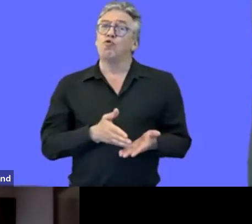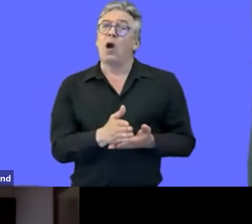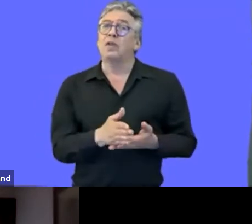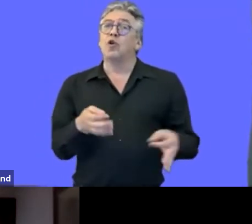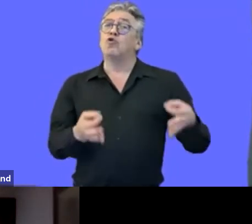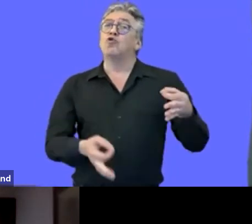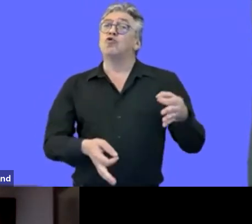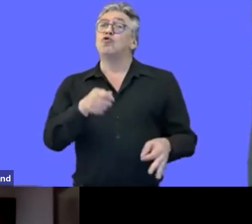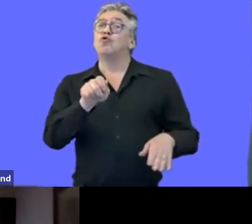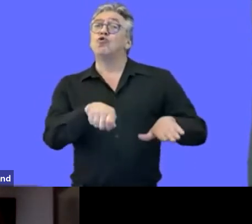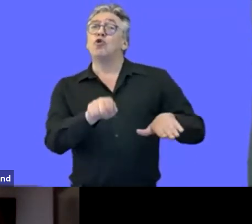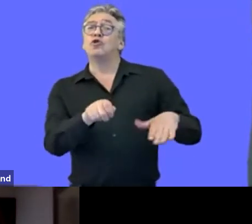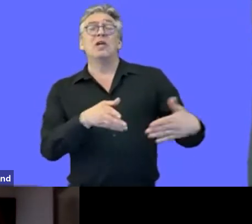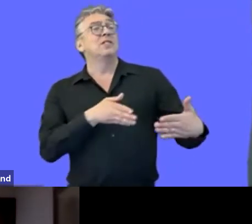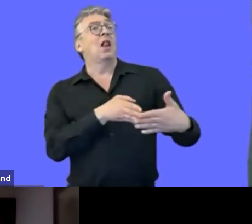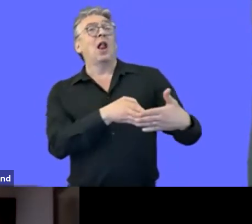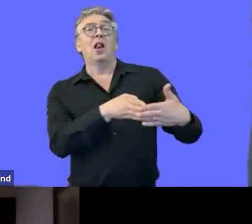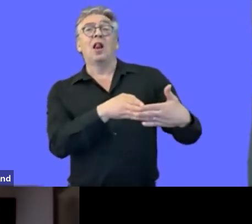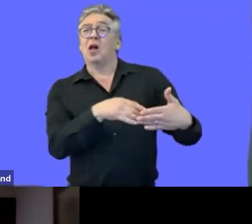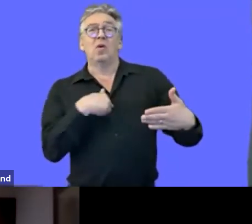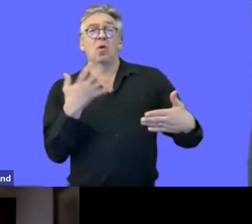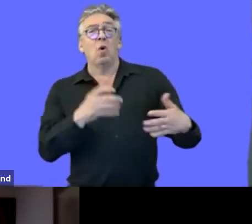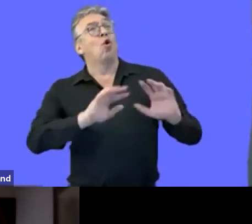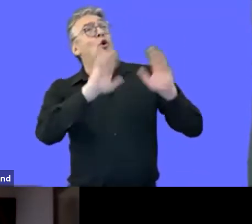at the international level and so the optional protocol has